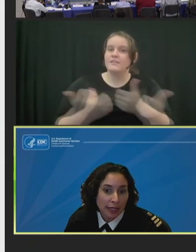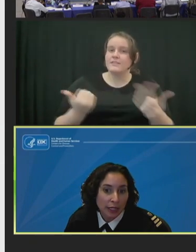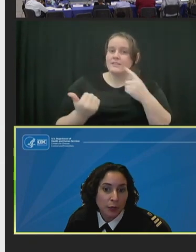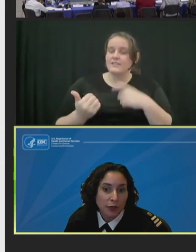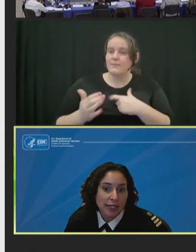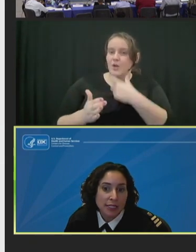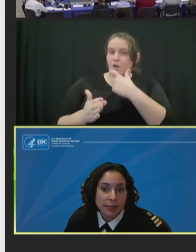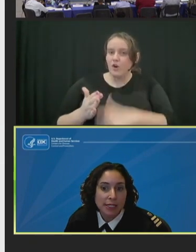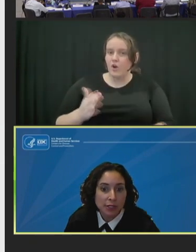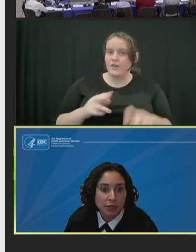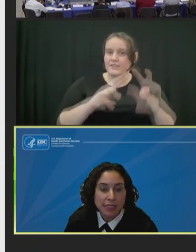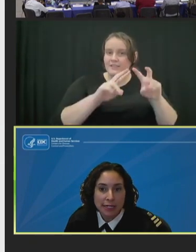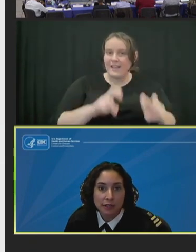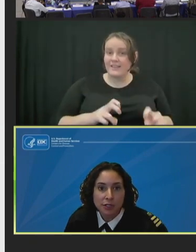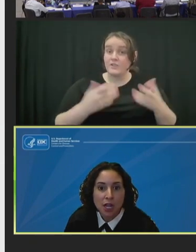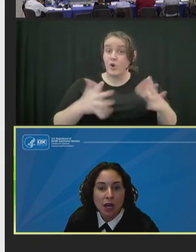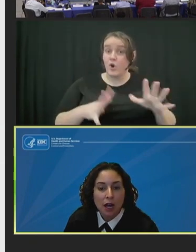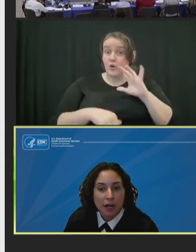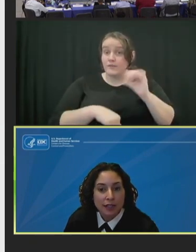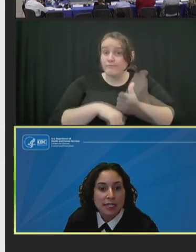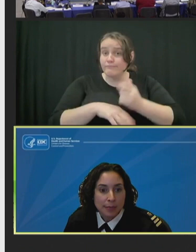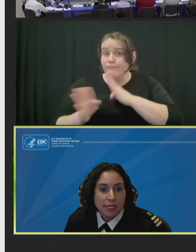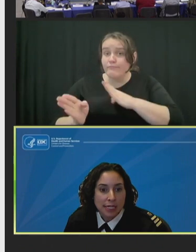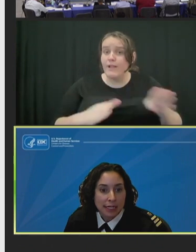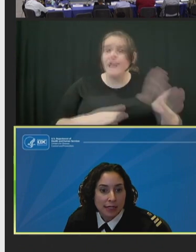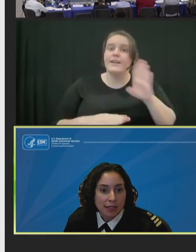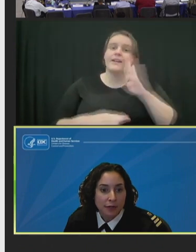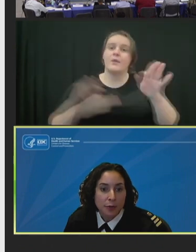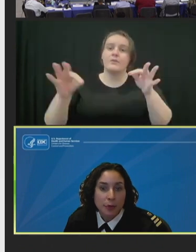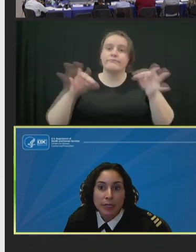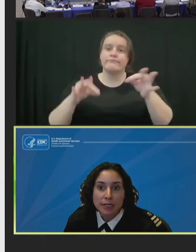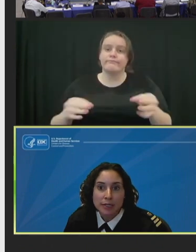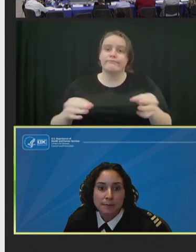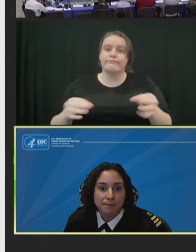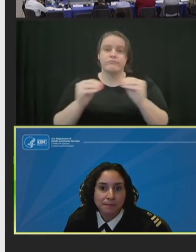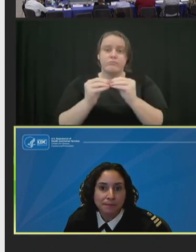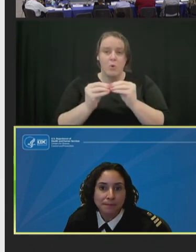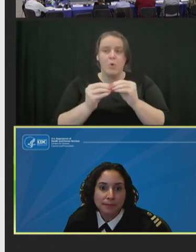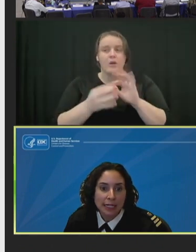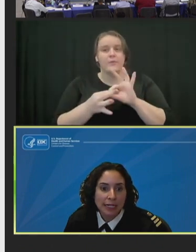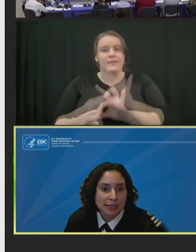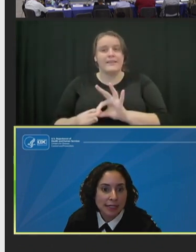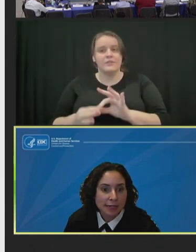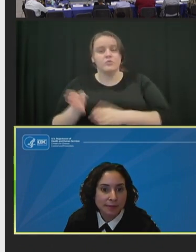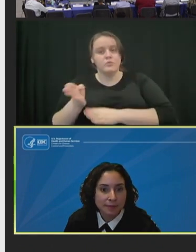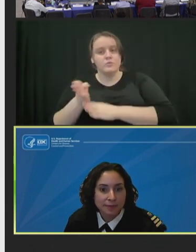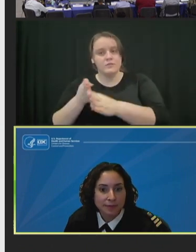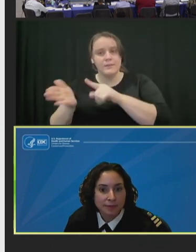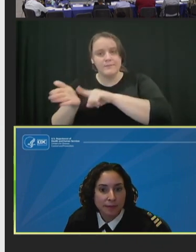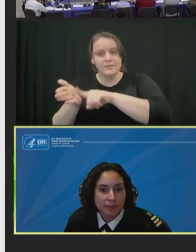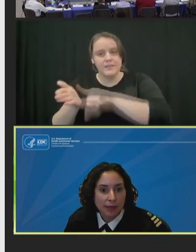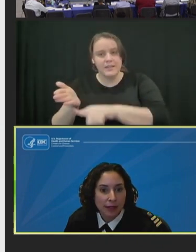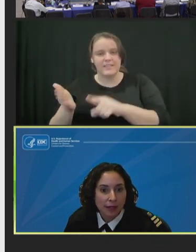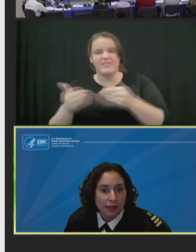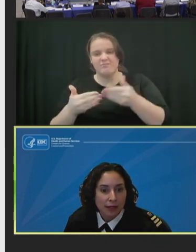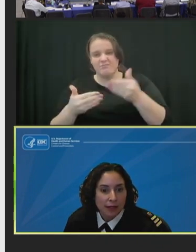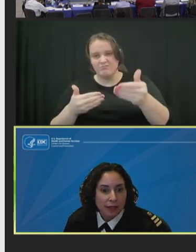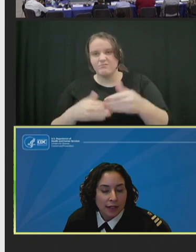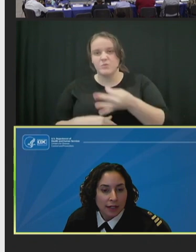And I'll provide some additional details on these sub studies in a few moments. Next slide.